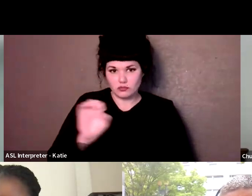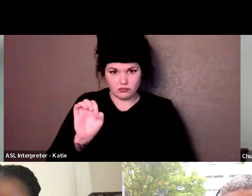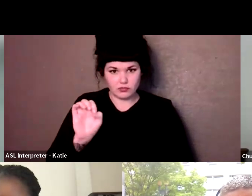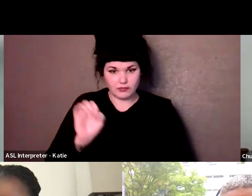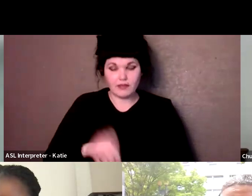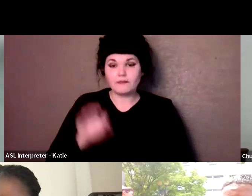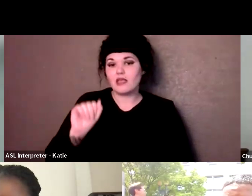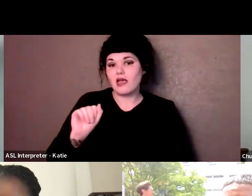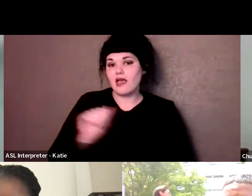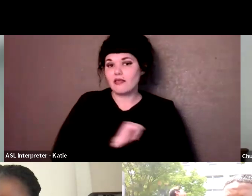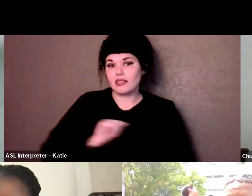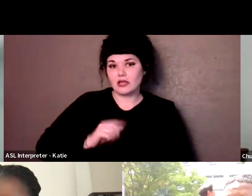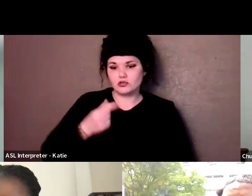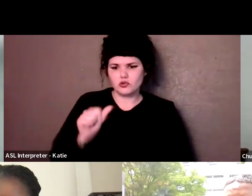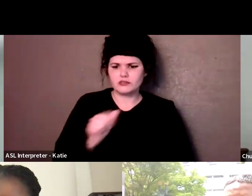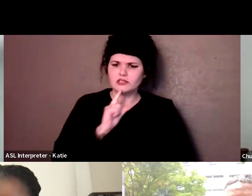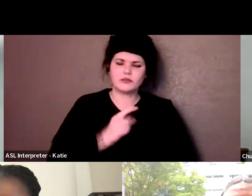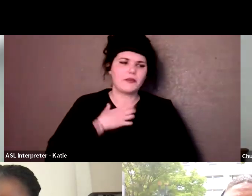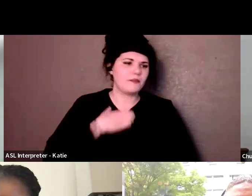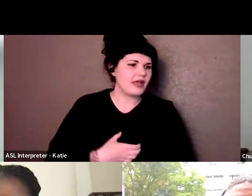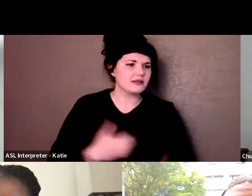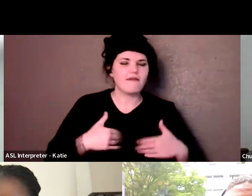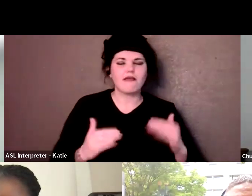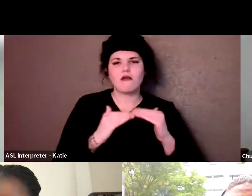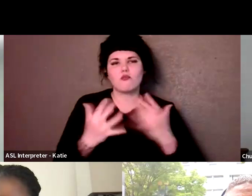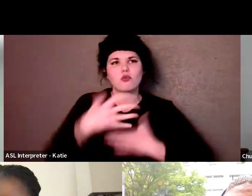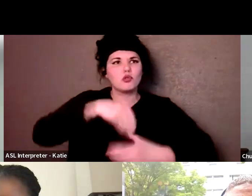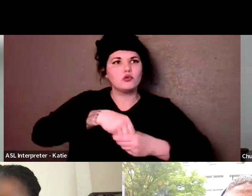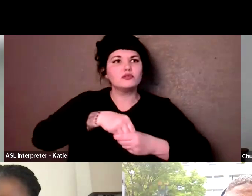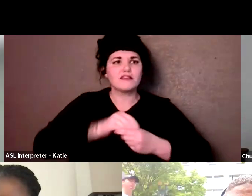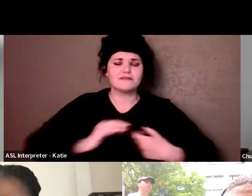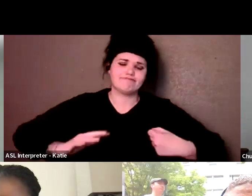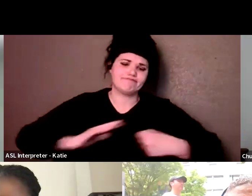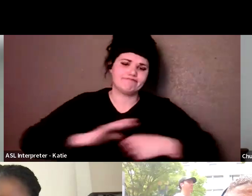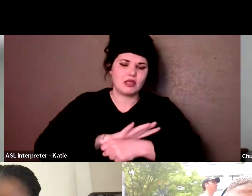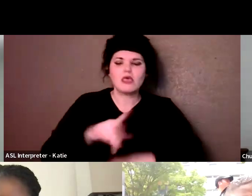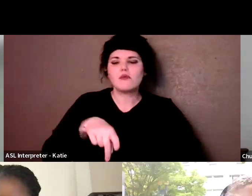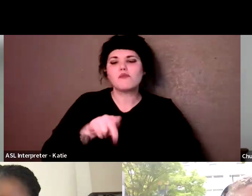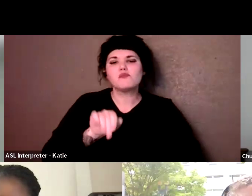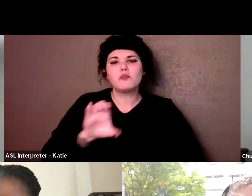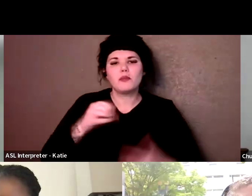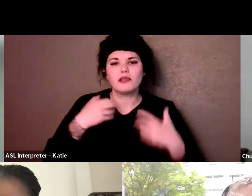an equitable, inclusive, and comprehensive public health and care infrastructure using